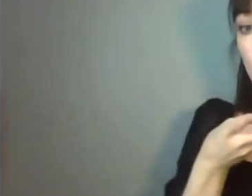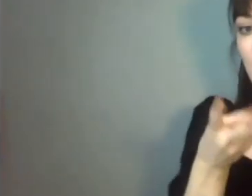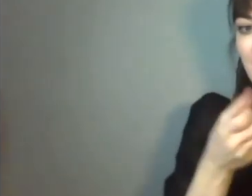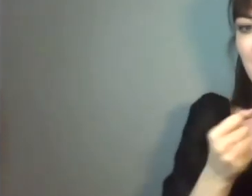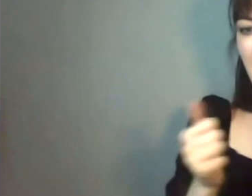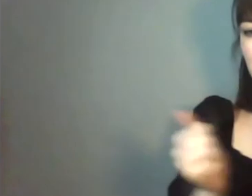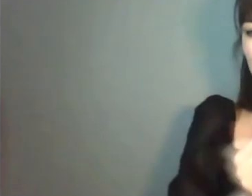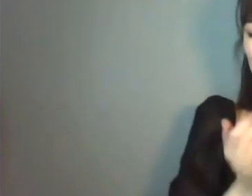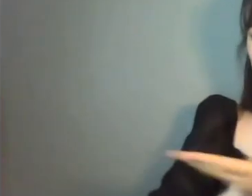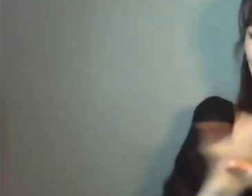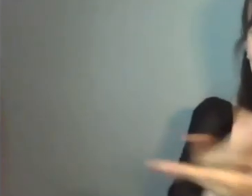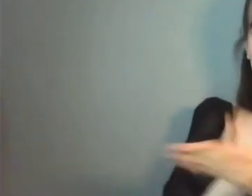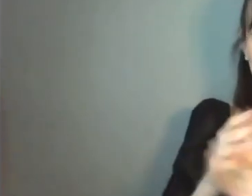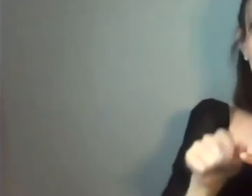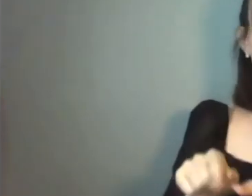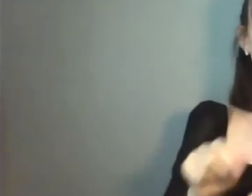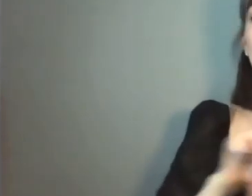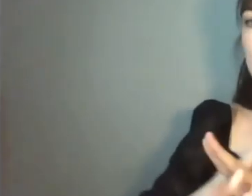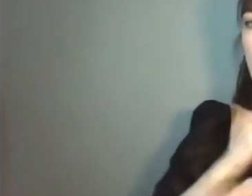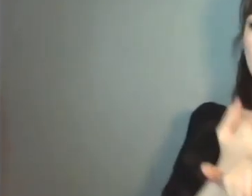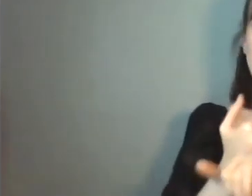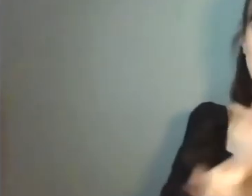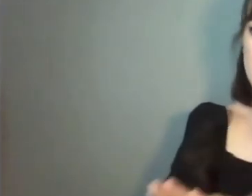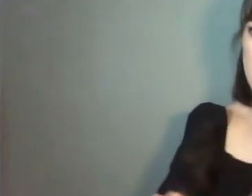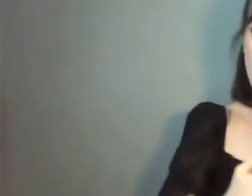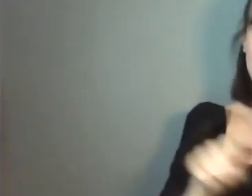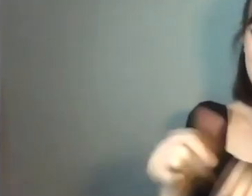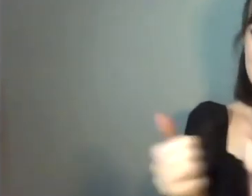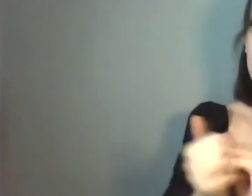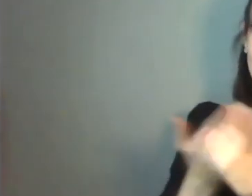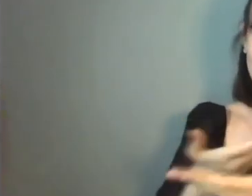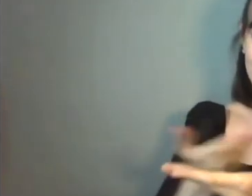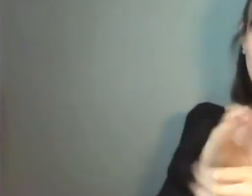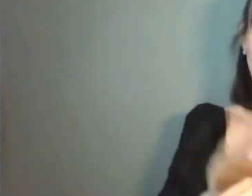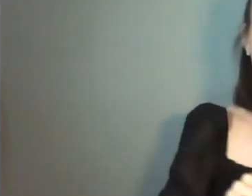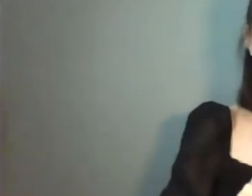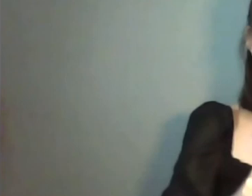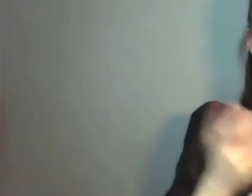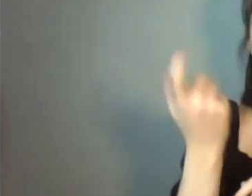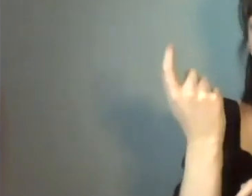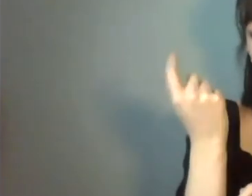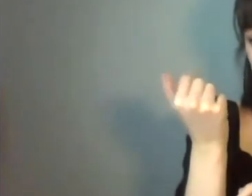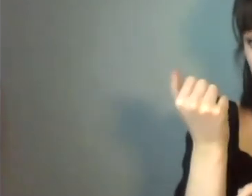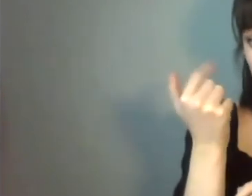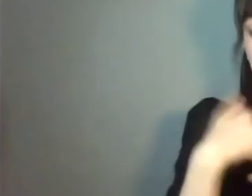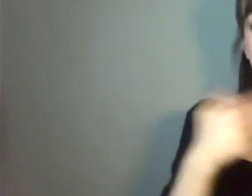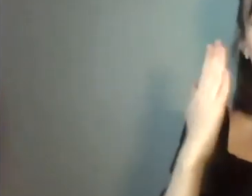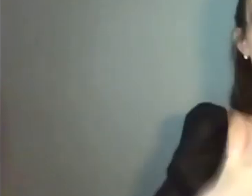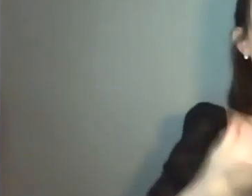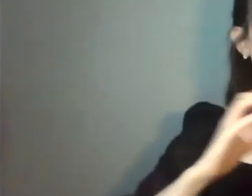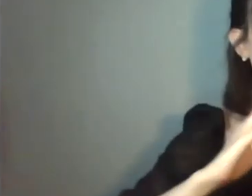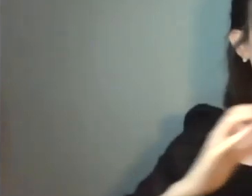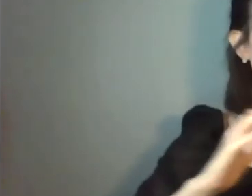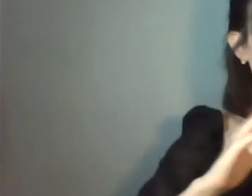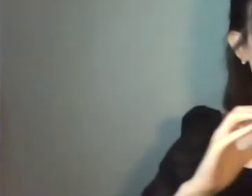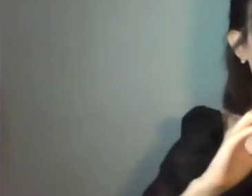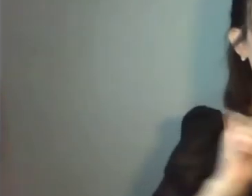that consultation hasn't been commenced yet. I had a recent conversation about our point about